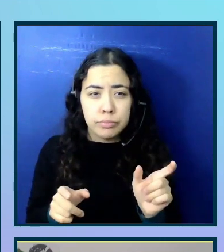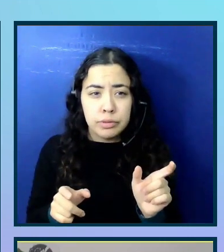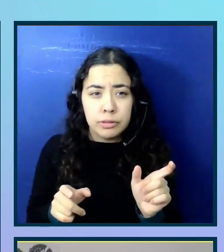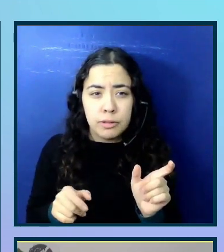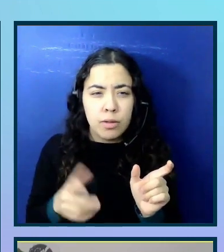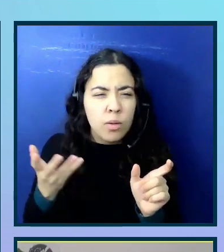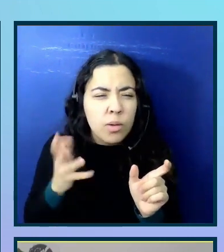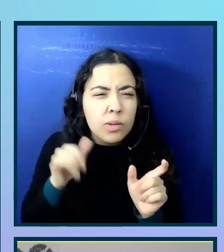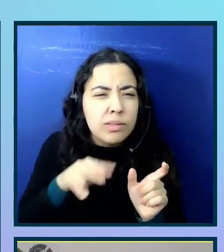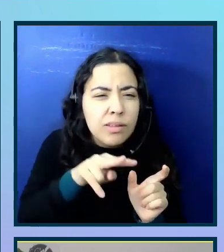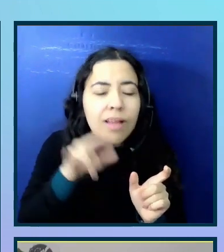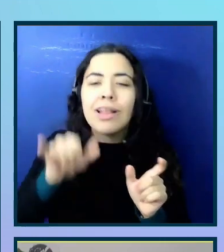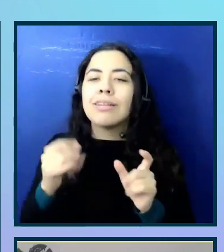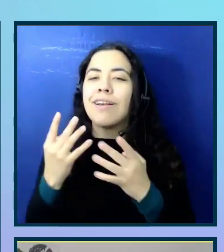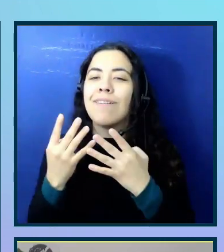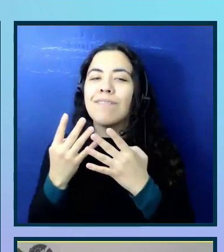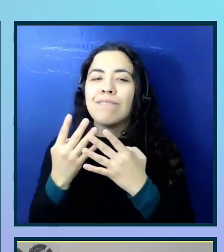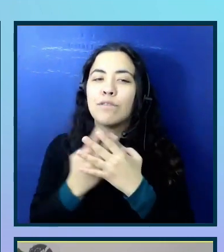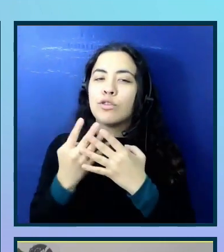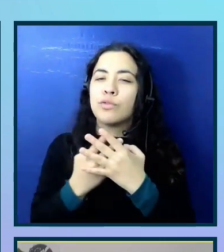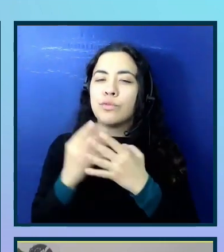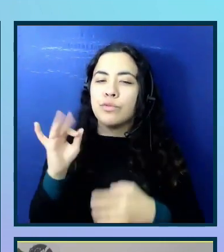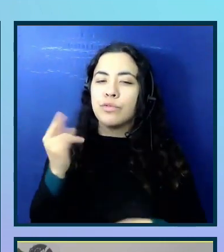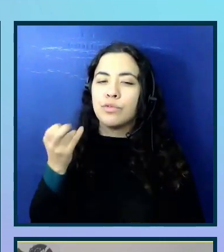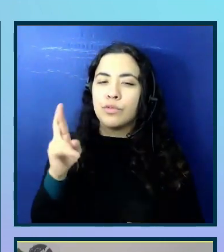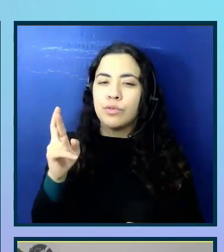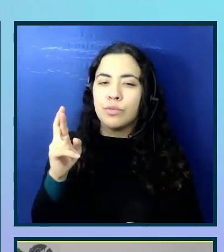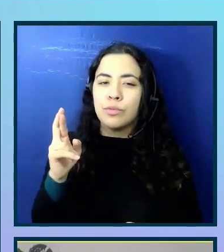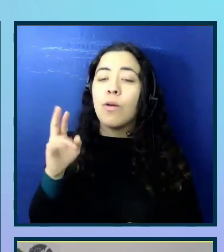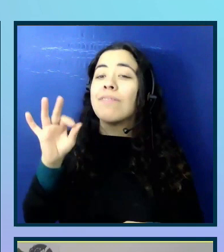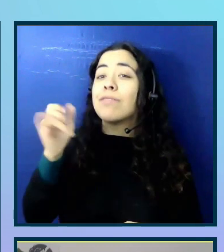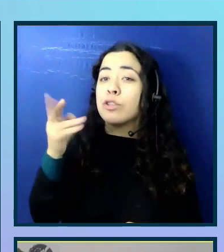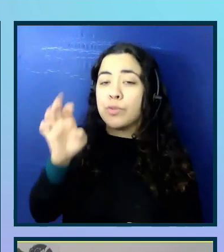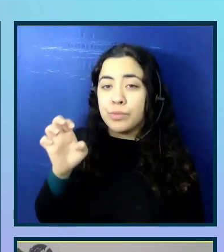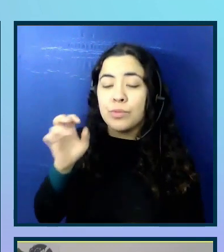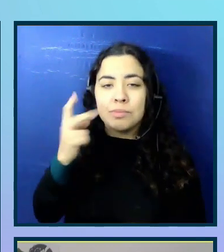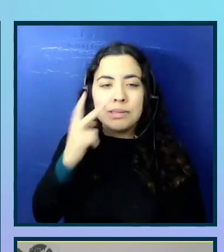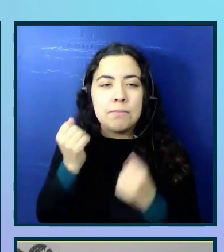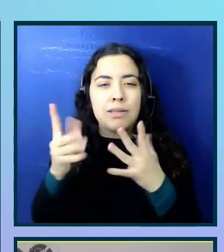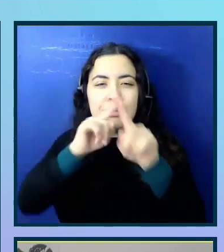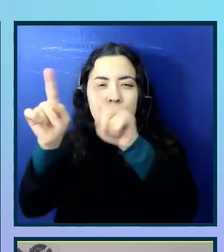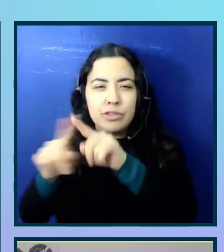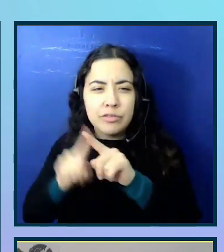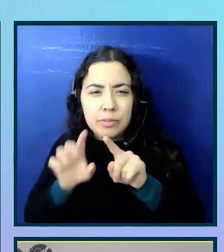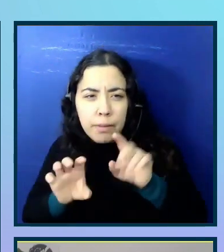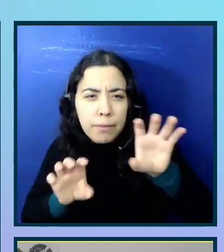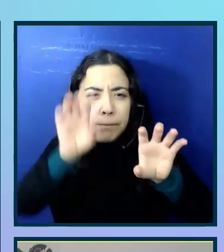It's a filter of (mumbles) and you can see a lot of different states and things. So on top of some of those filters,